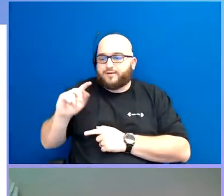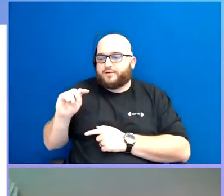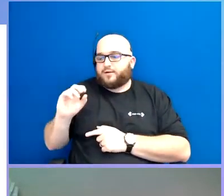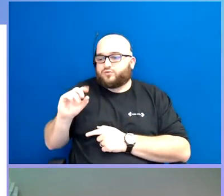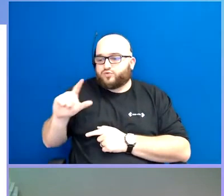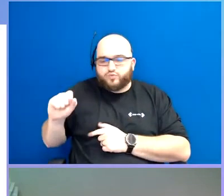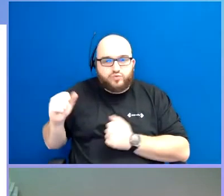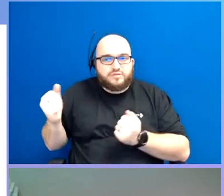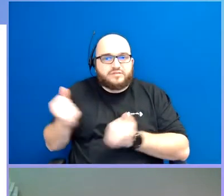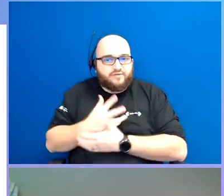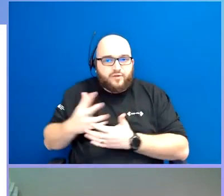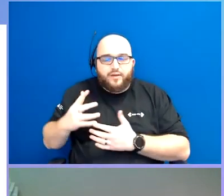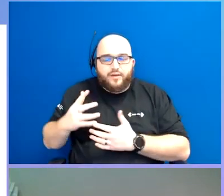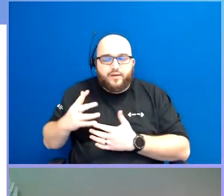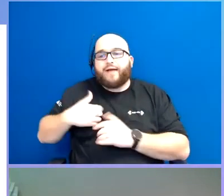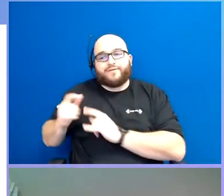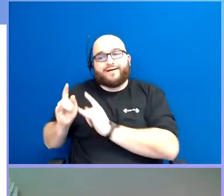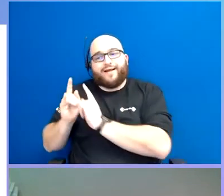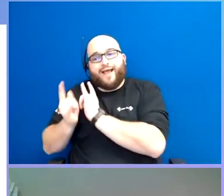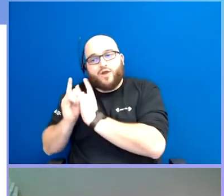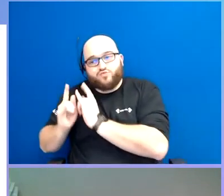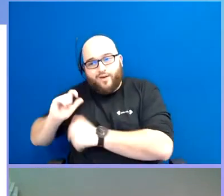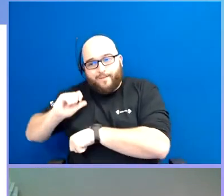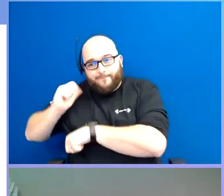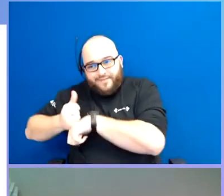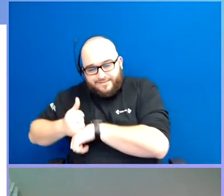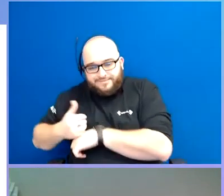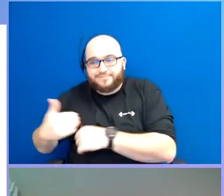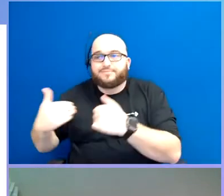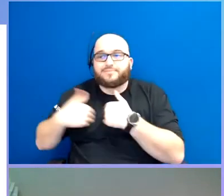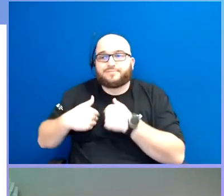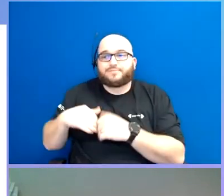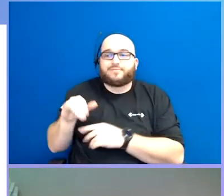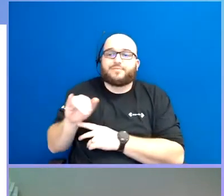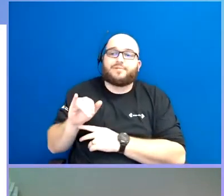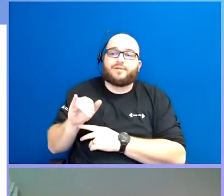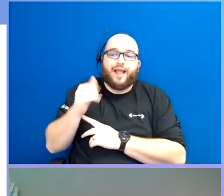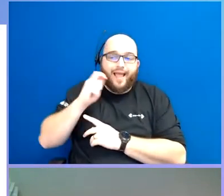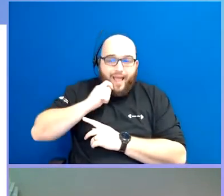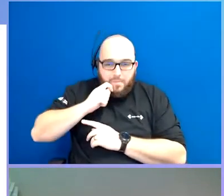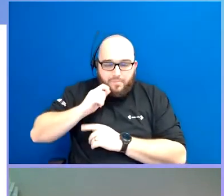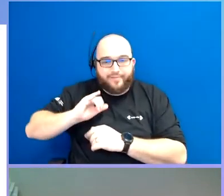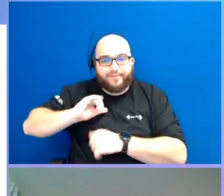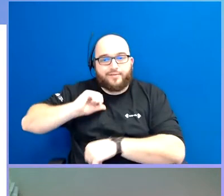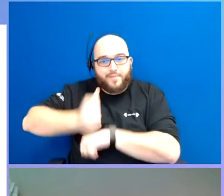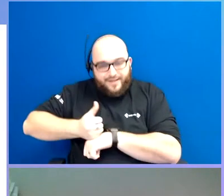these, you know, Android based, uh, specific sessions, iOS based